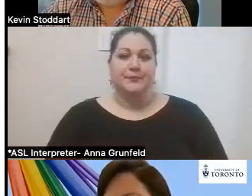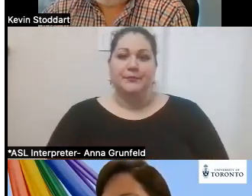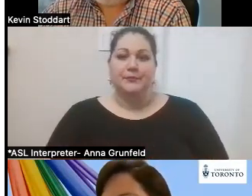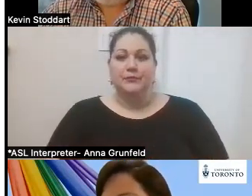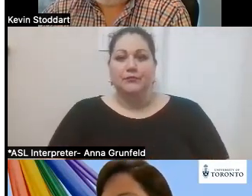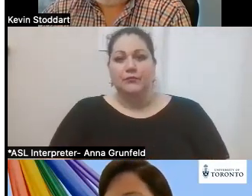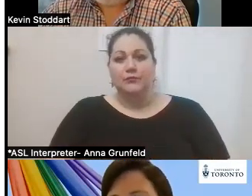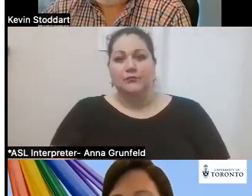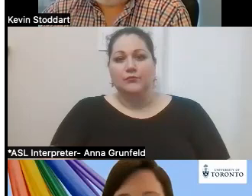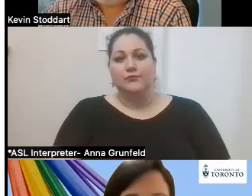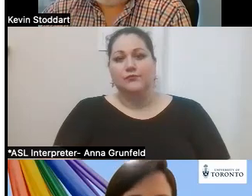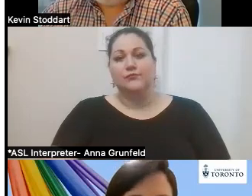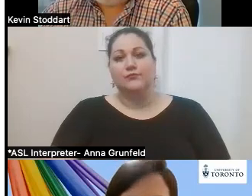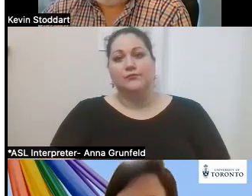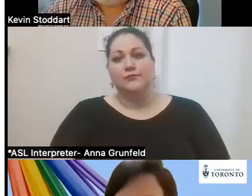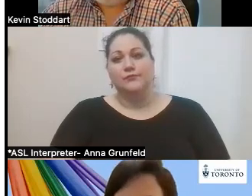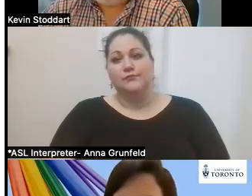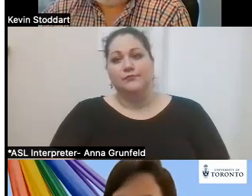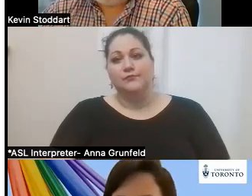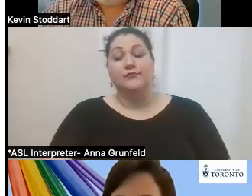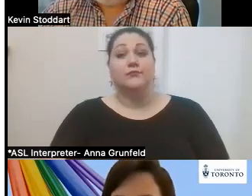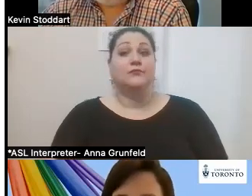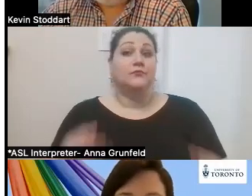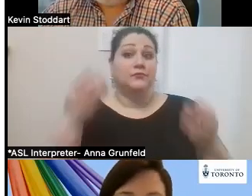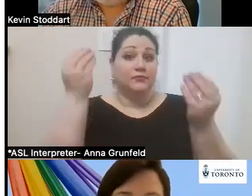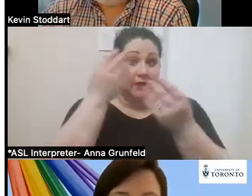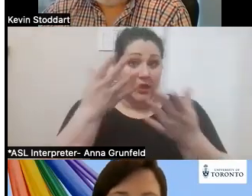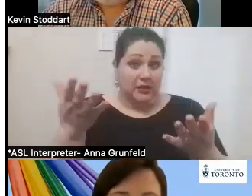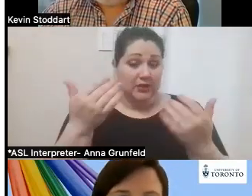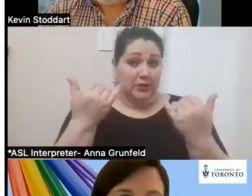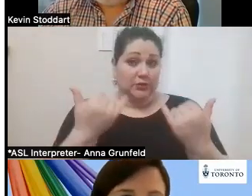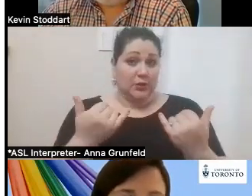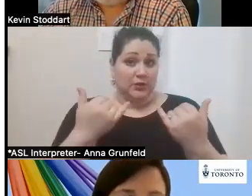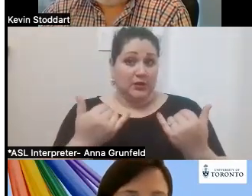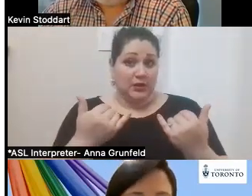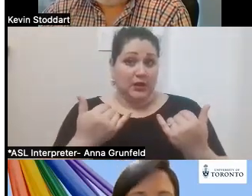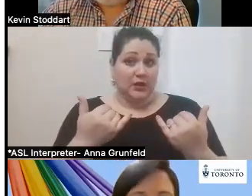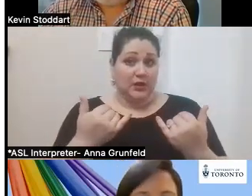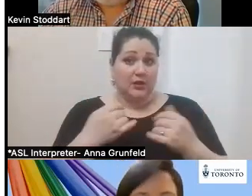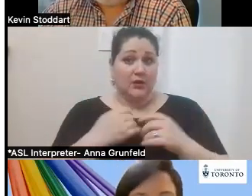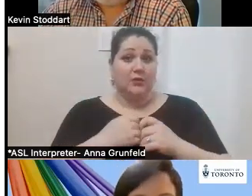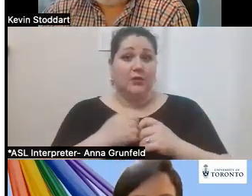And I just wanted to let everyone know that right now we are going to be moving to a break.